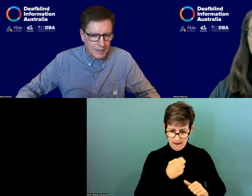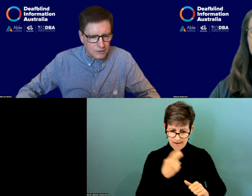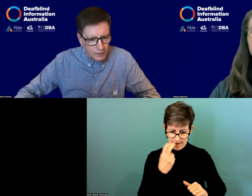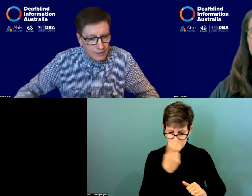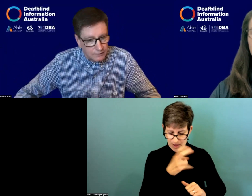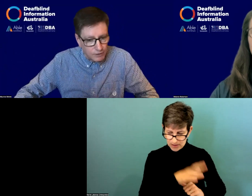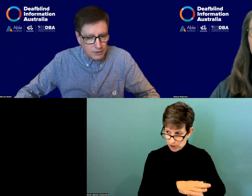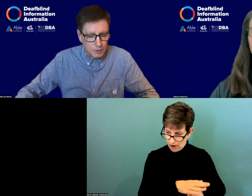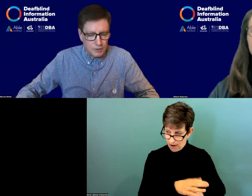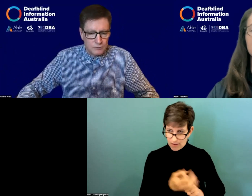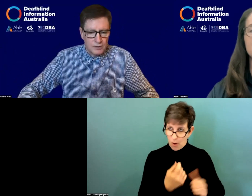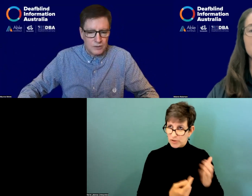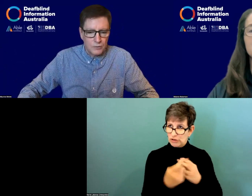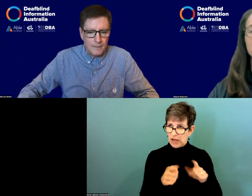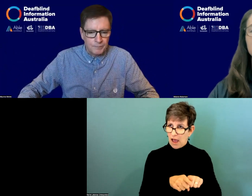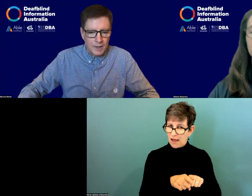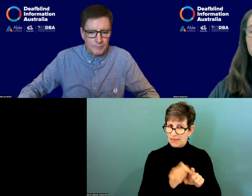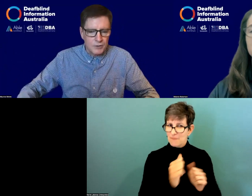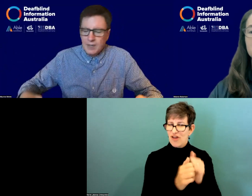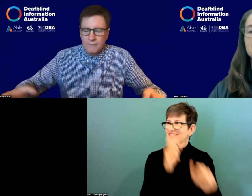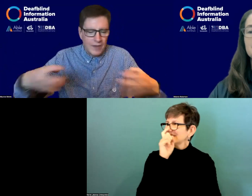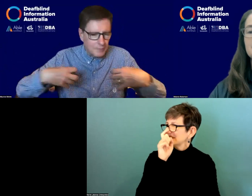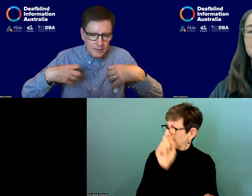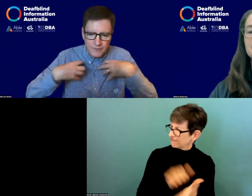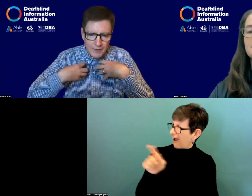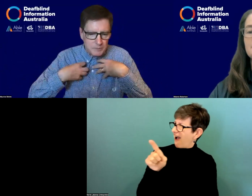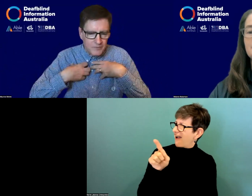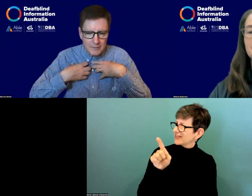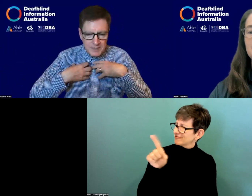has a really different experience with.